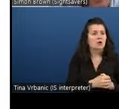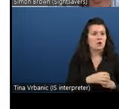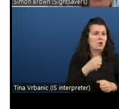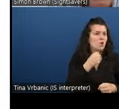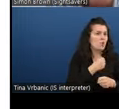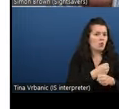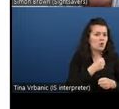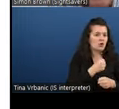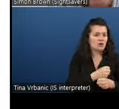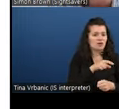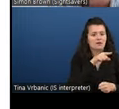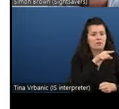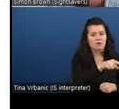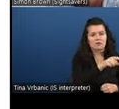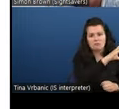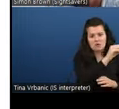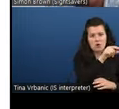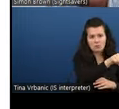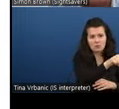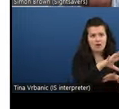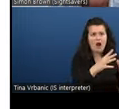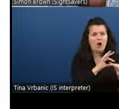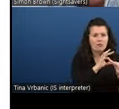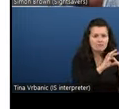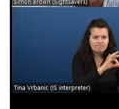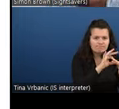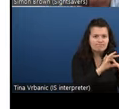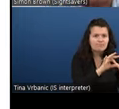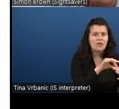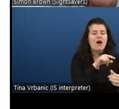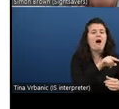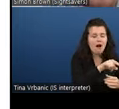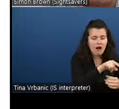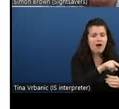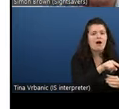12:27:23 with disabilities and how they link into into the supply chain of the company